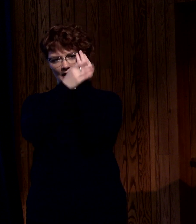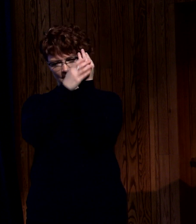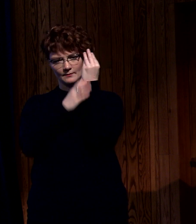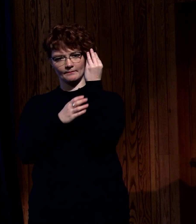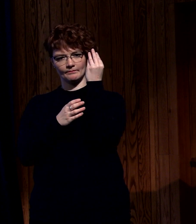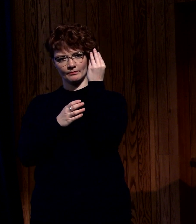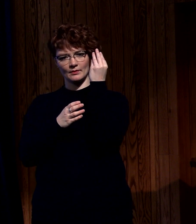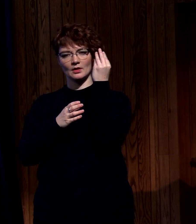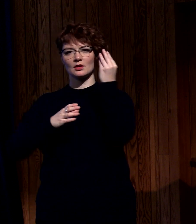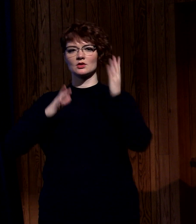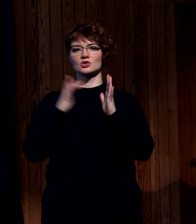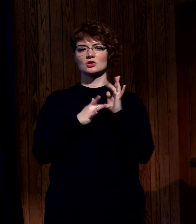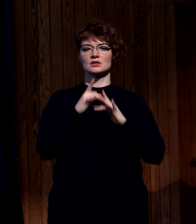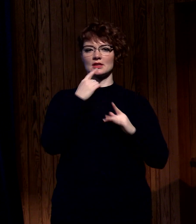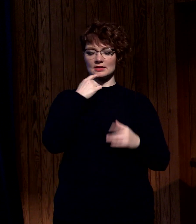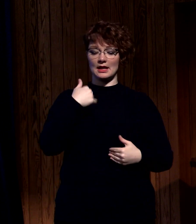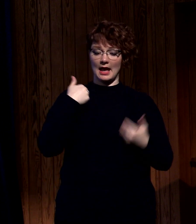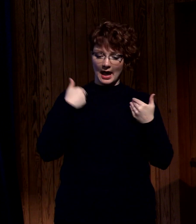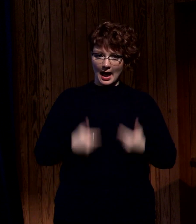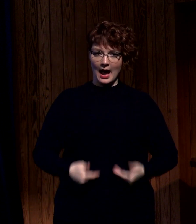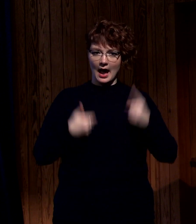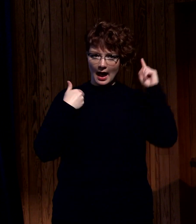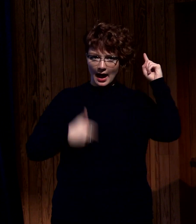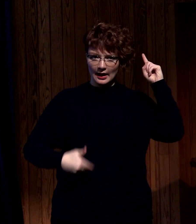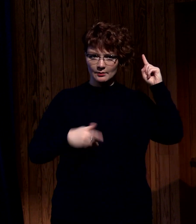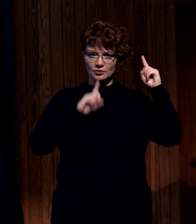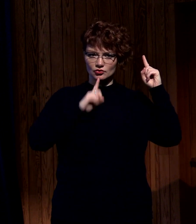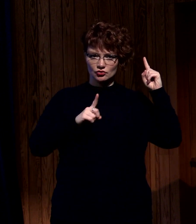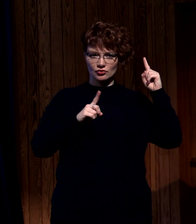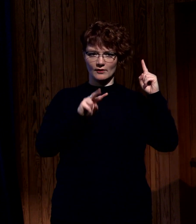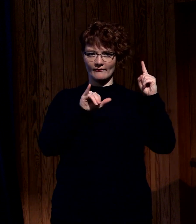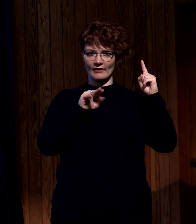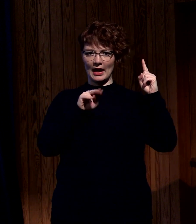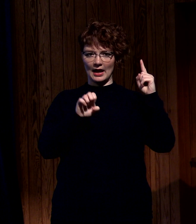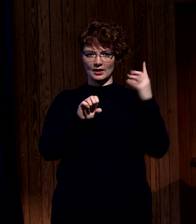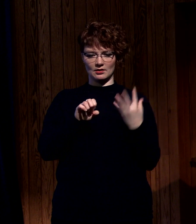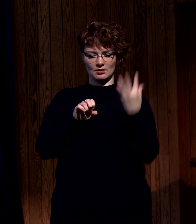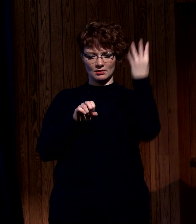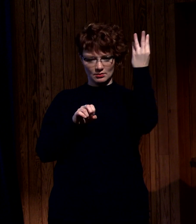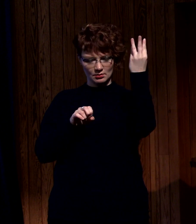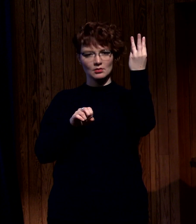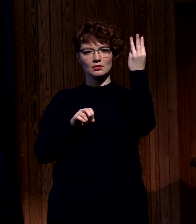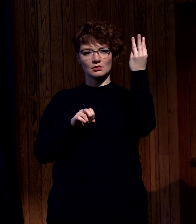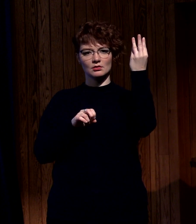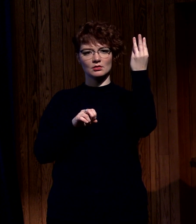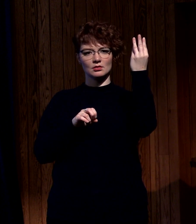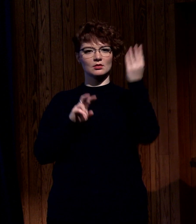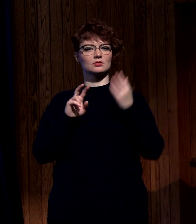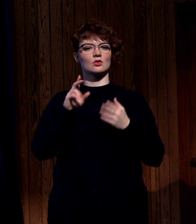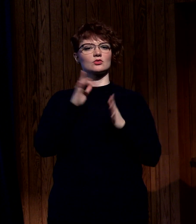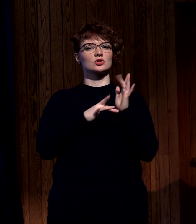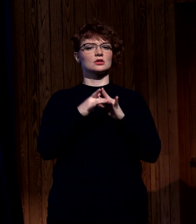I am the true vine, and by it Jesus implies two things. First,